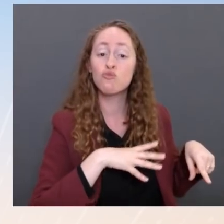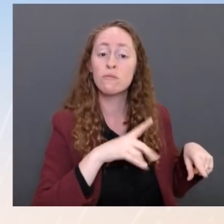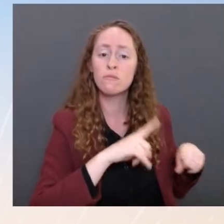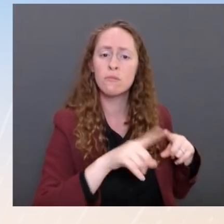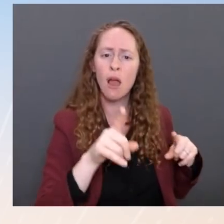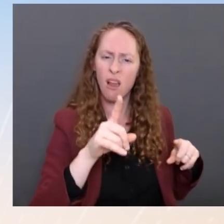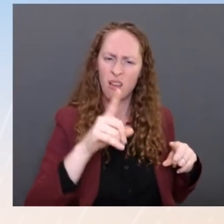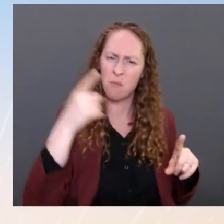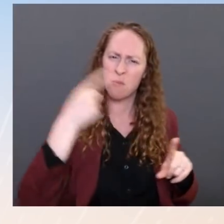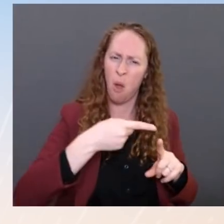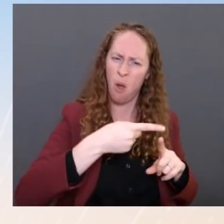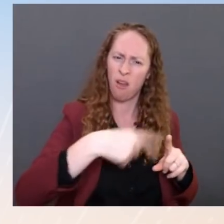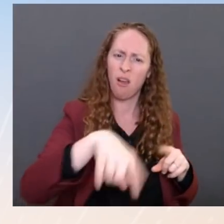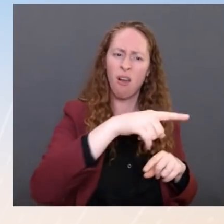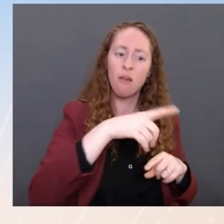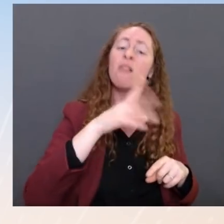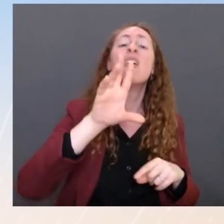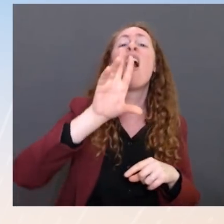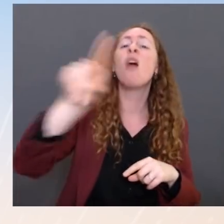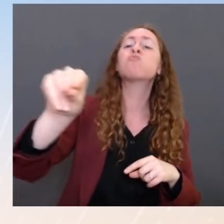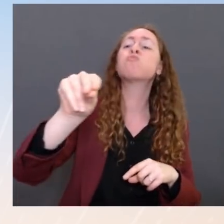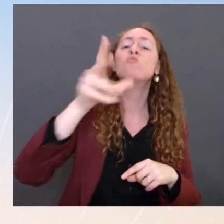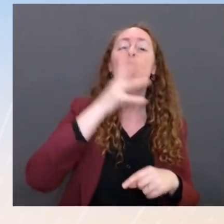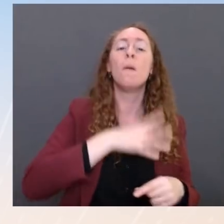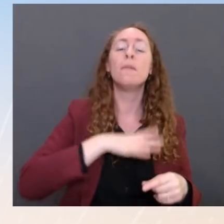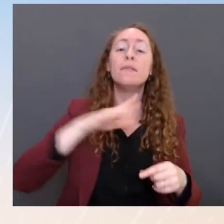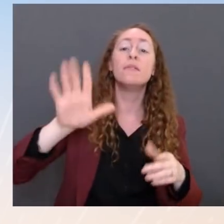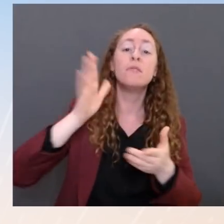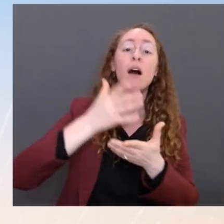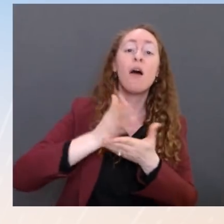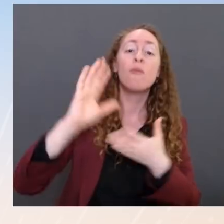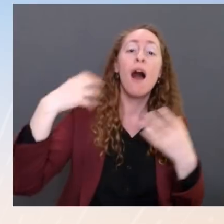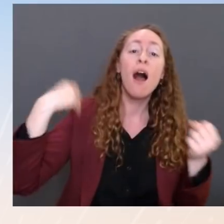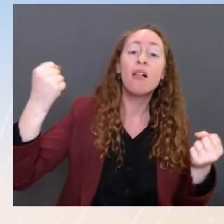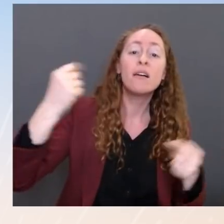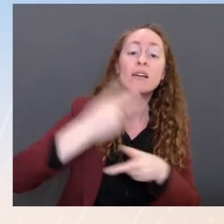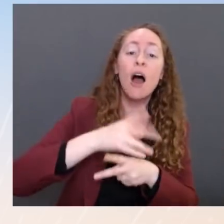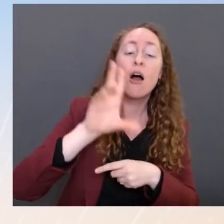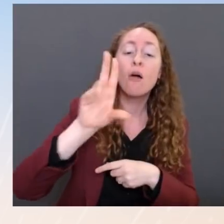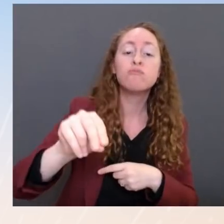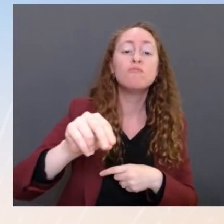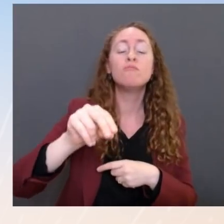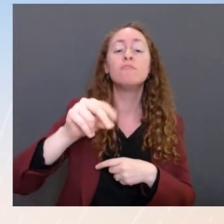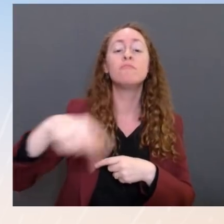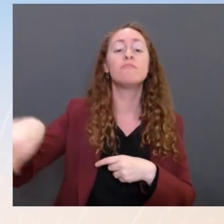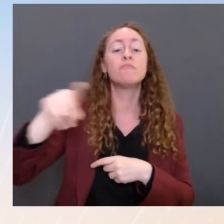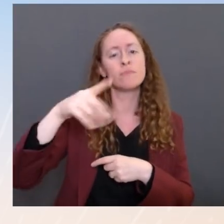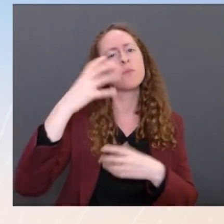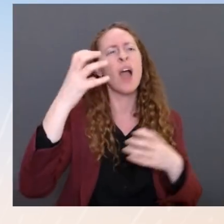of fighting Mickey Mouse over virtually any other issue, I guess that's their platform. Good for them. We're happy to have a debate about that.